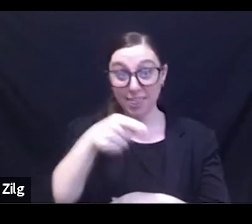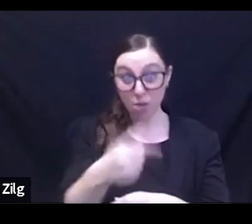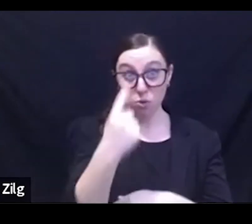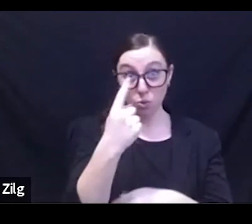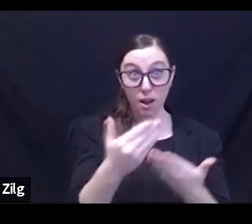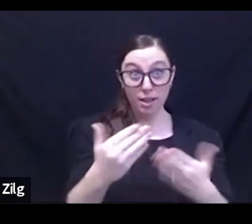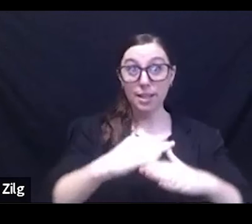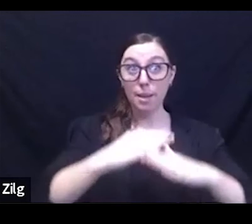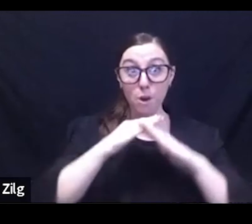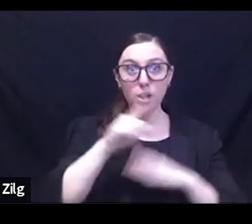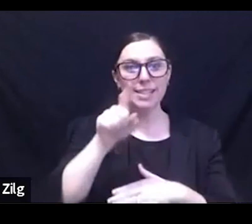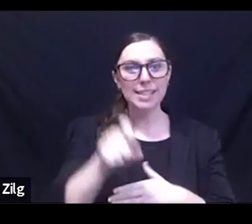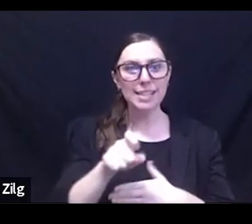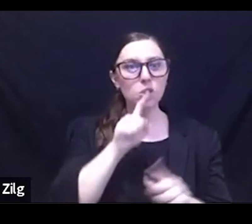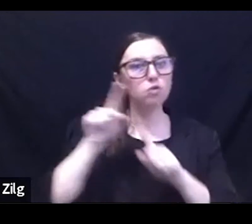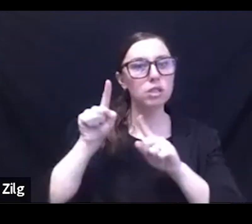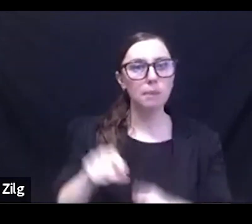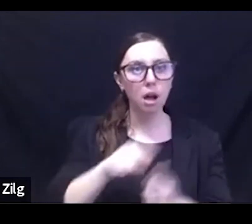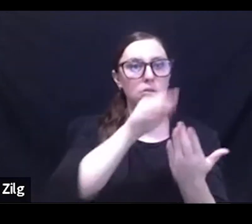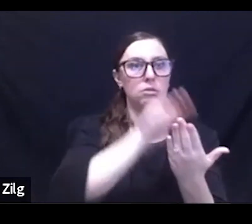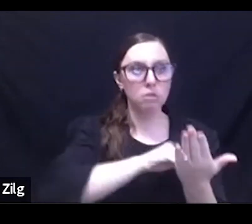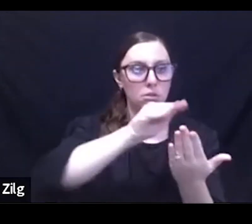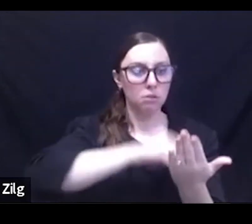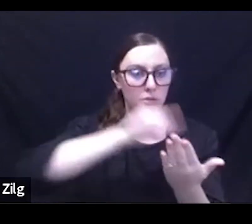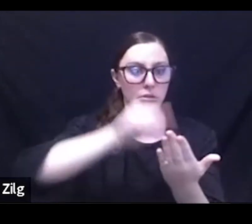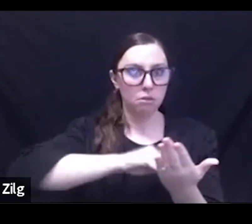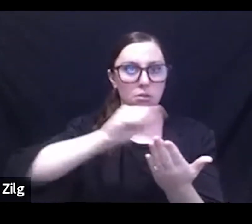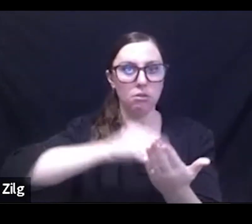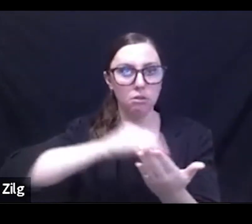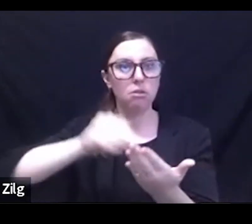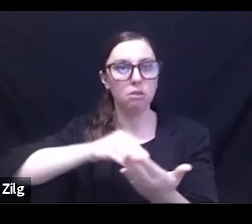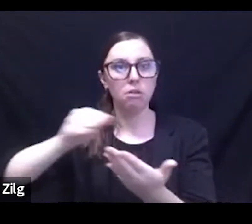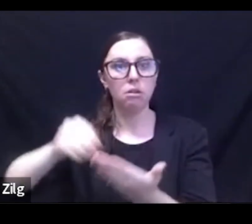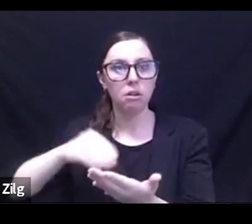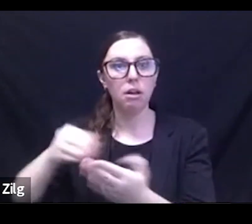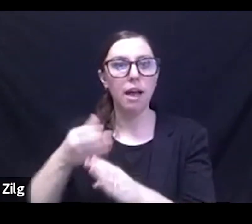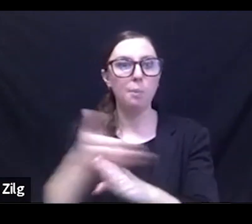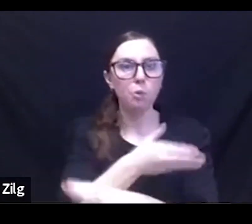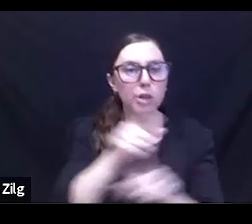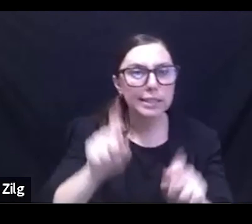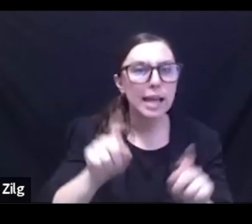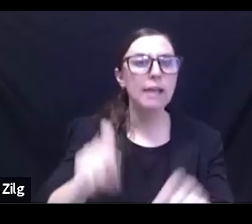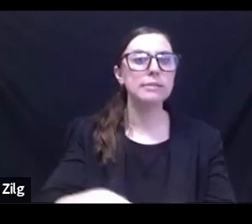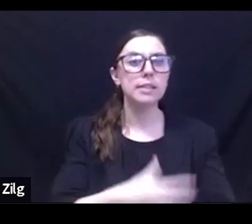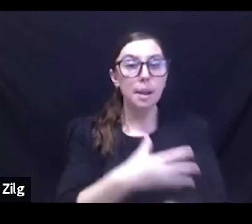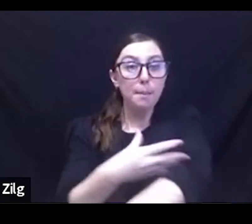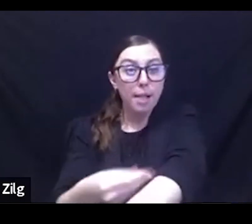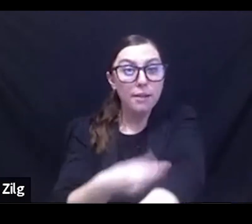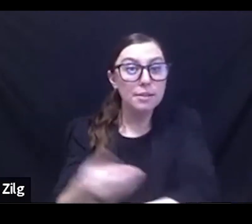respond to this big stack of papers or to do necessary pretesting, get your blood taken before you go for your